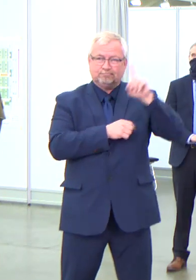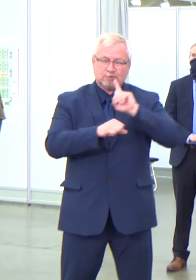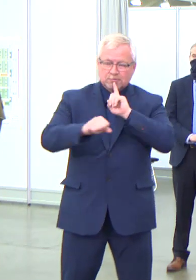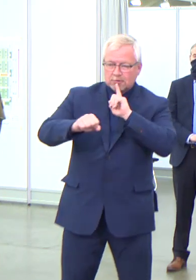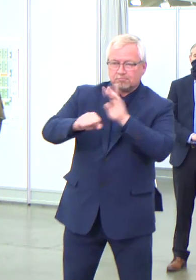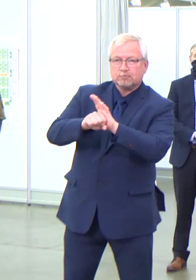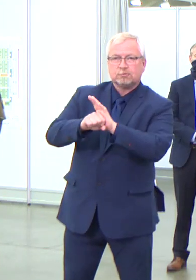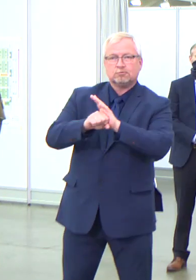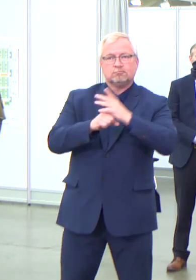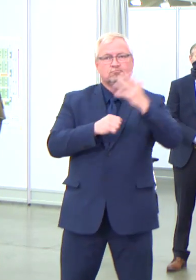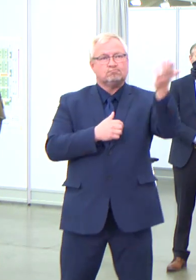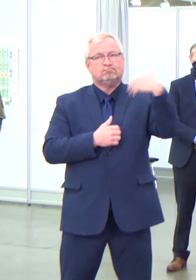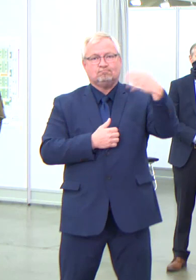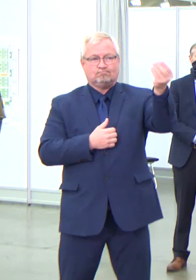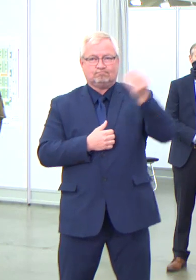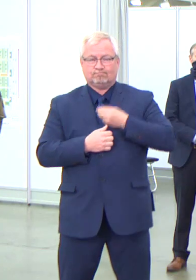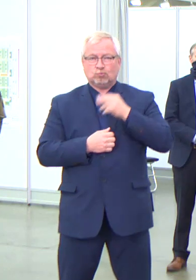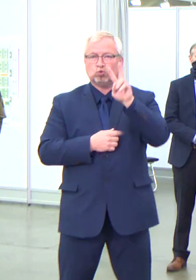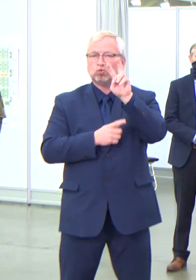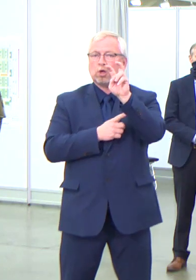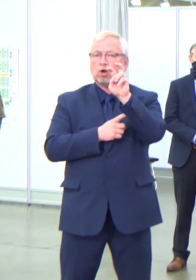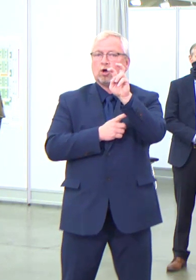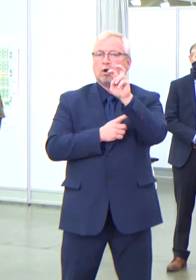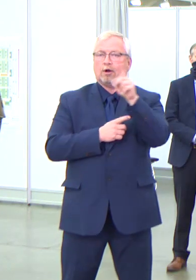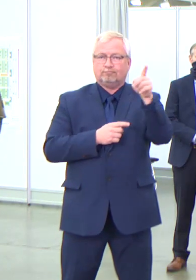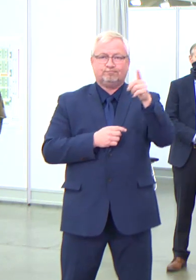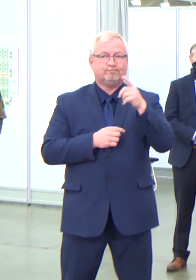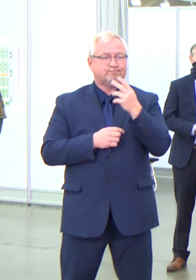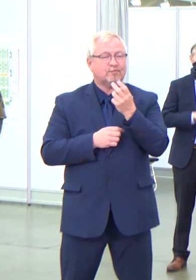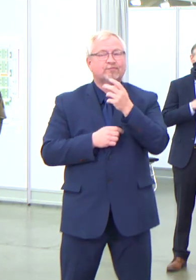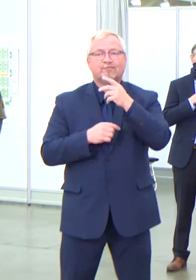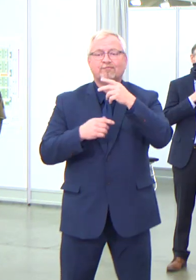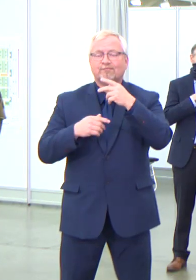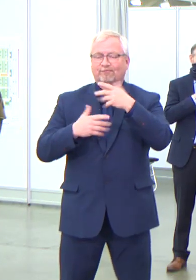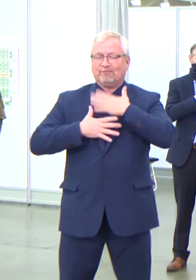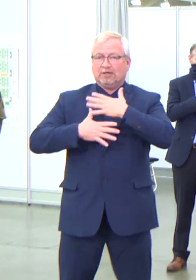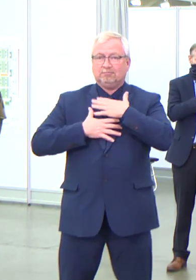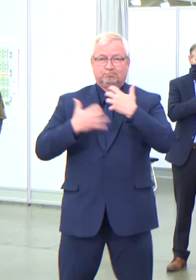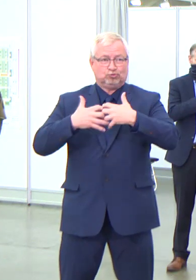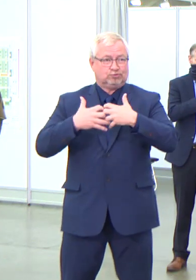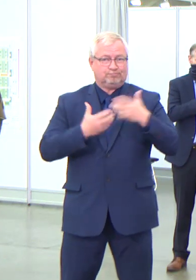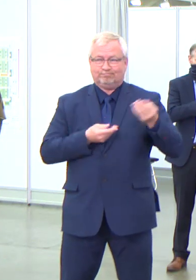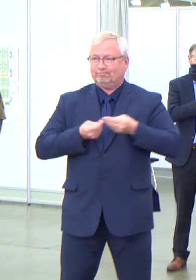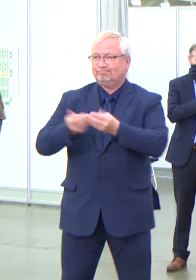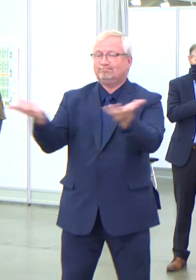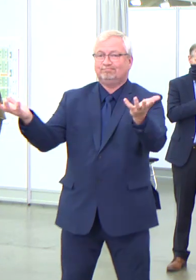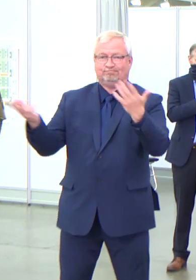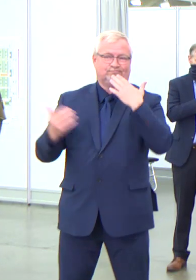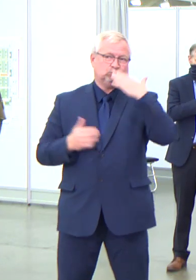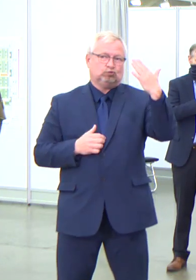Pence for his commitment last night about sending 200 ventilators to Maryland. The state of Maryland has,